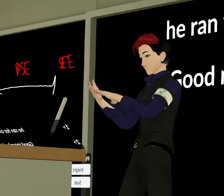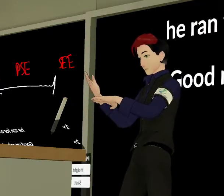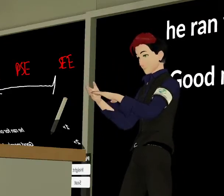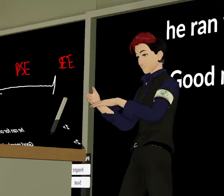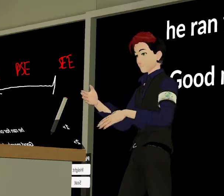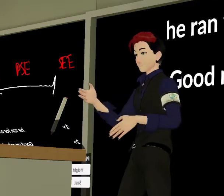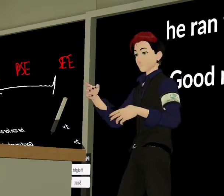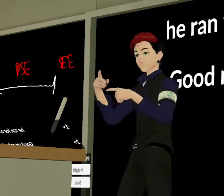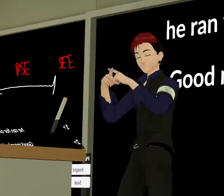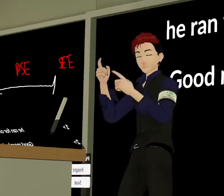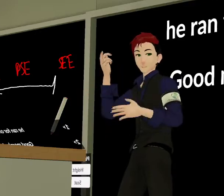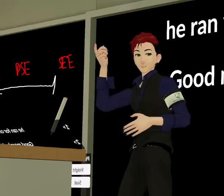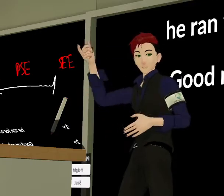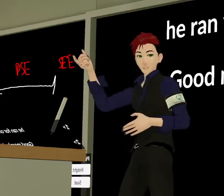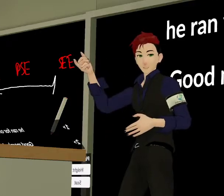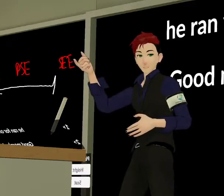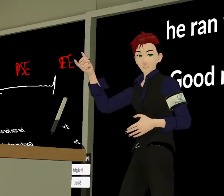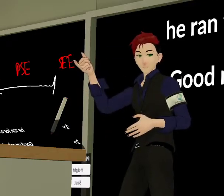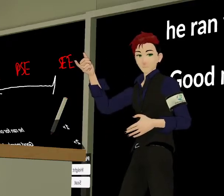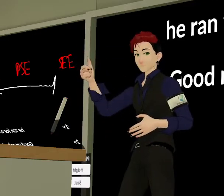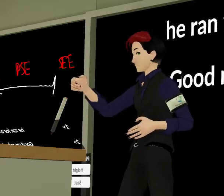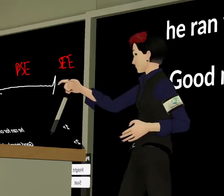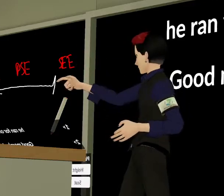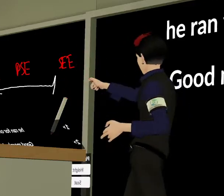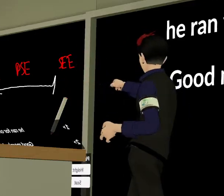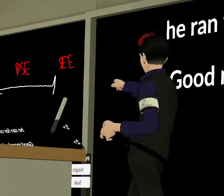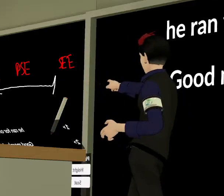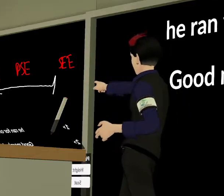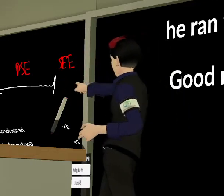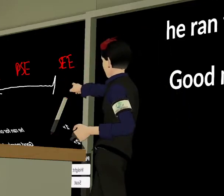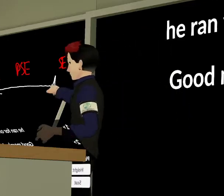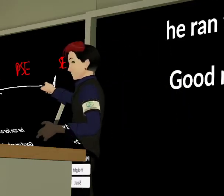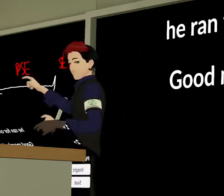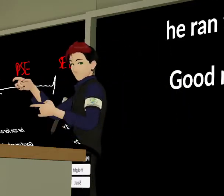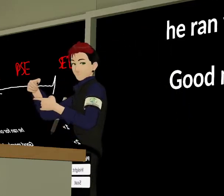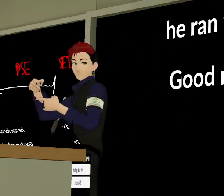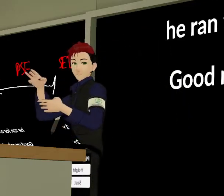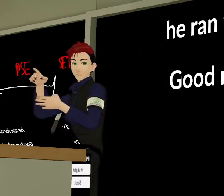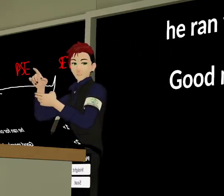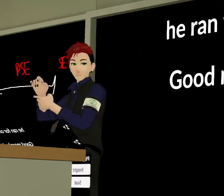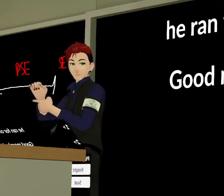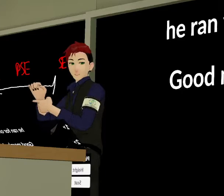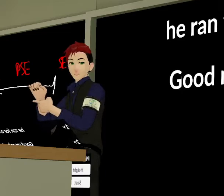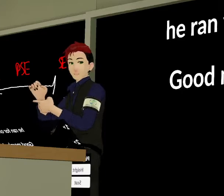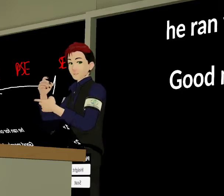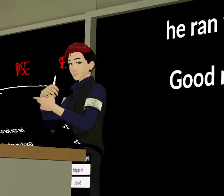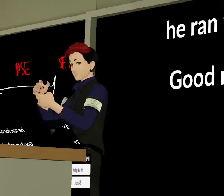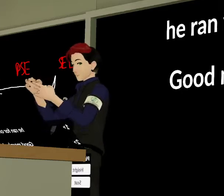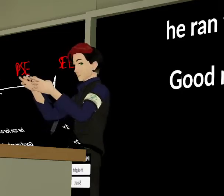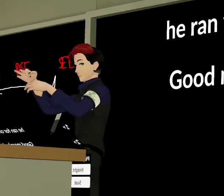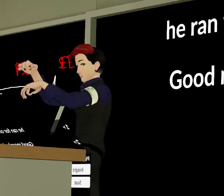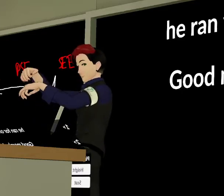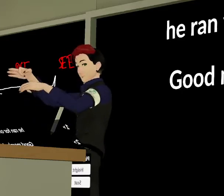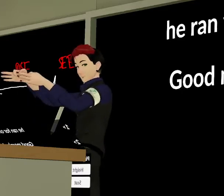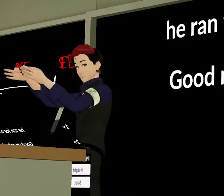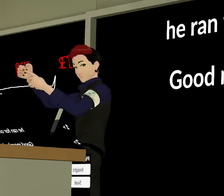run it's a different concept it's not SEE or PSE where i'm taking an english